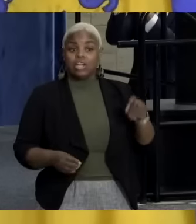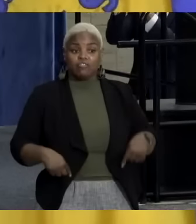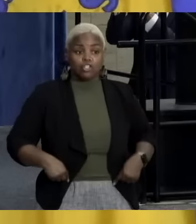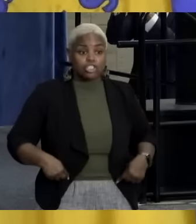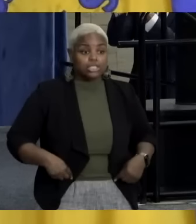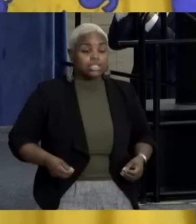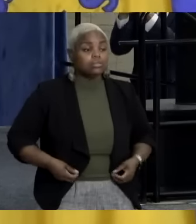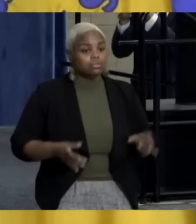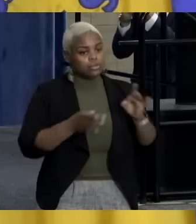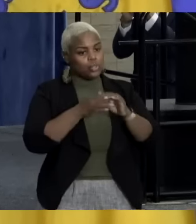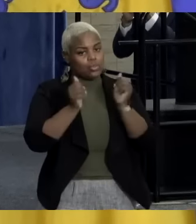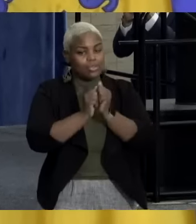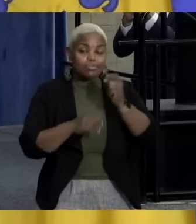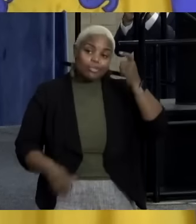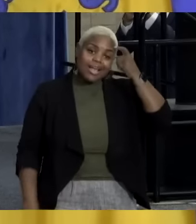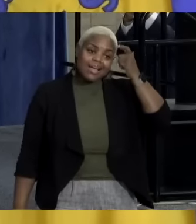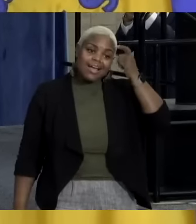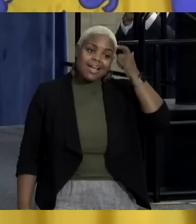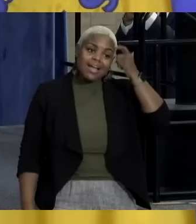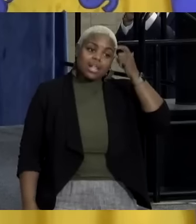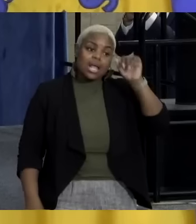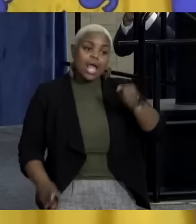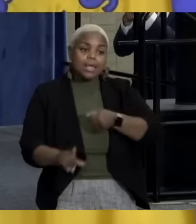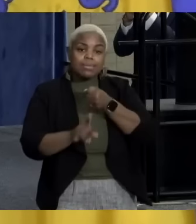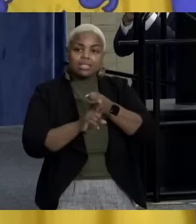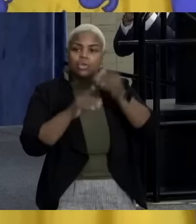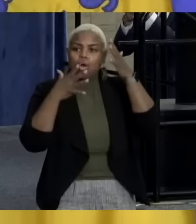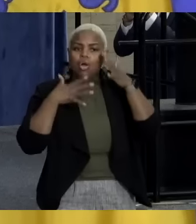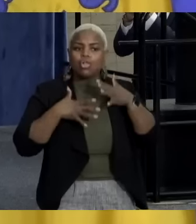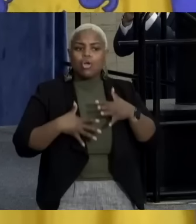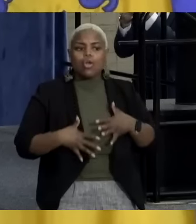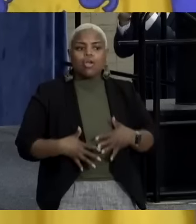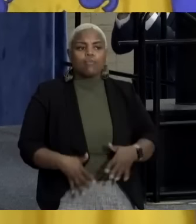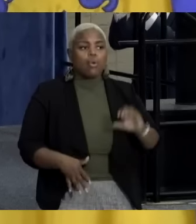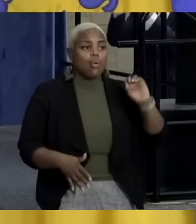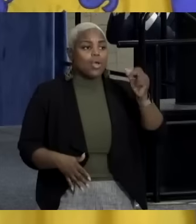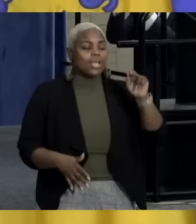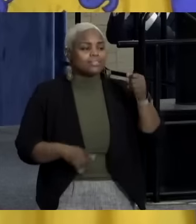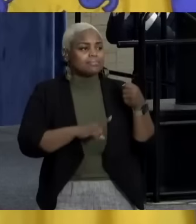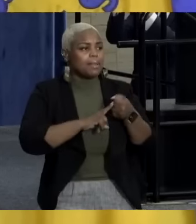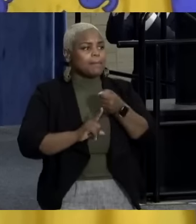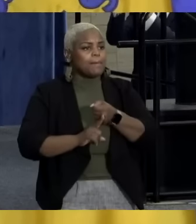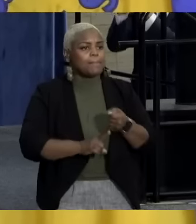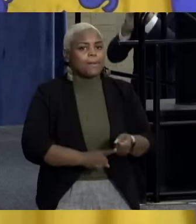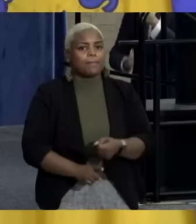and its impact on every organ in a woman's body. When estrogen vanishes,